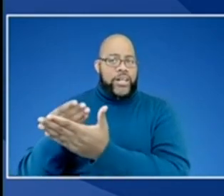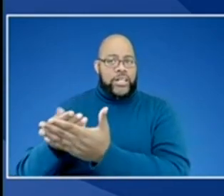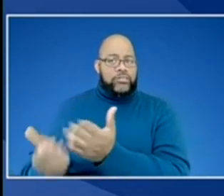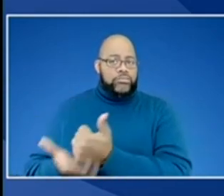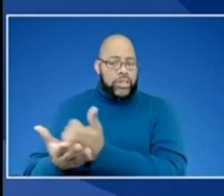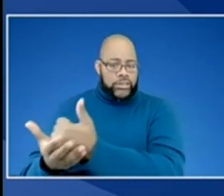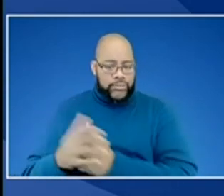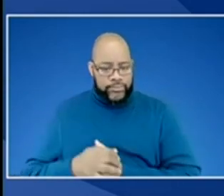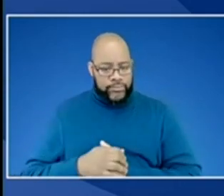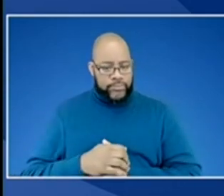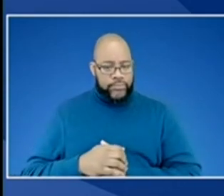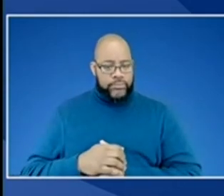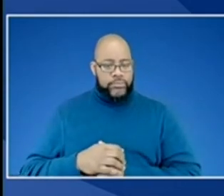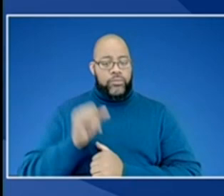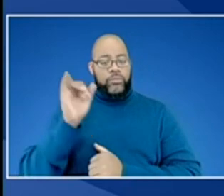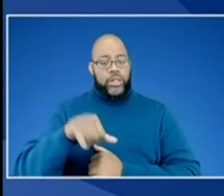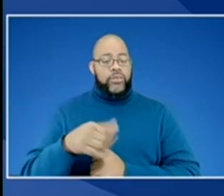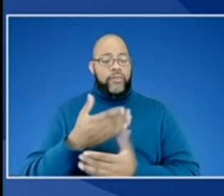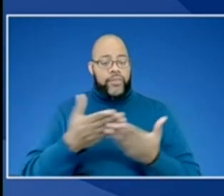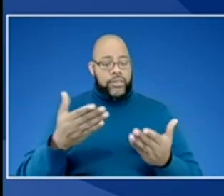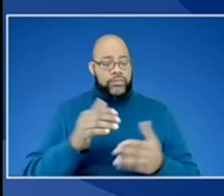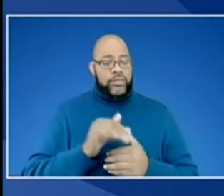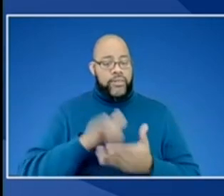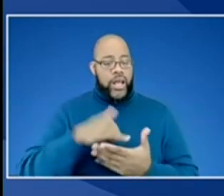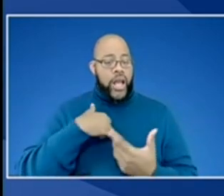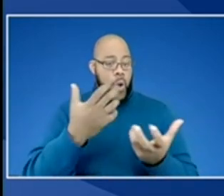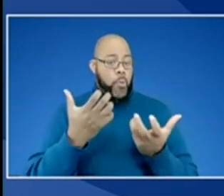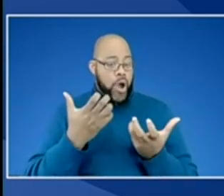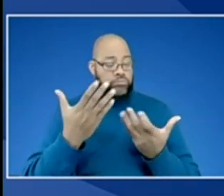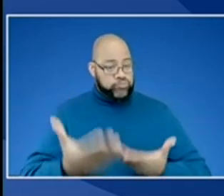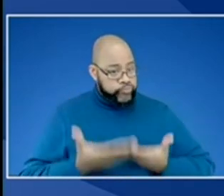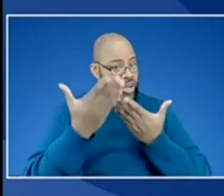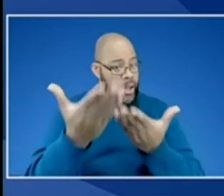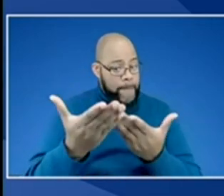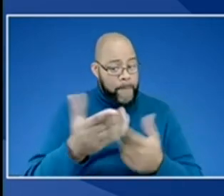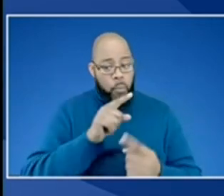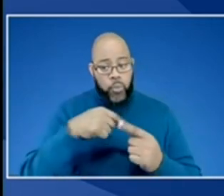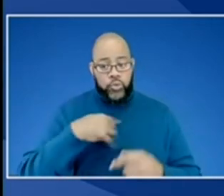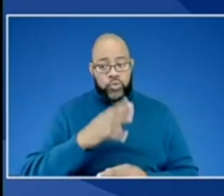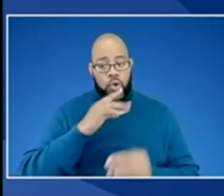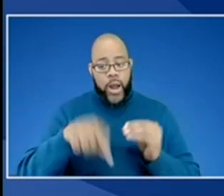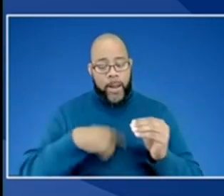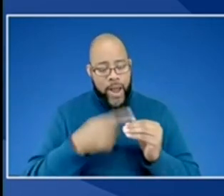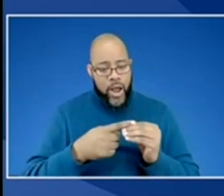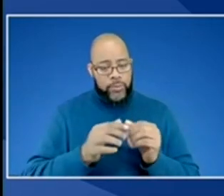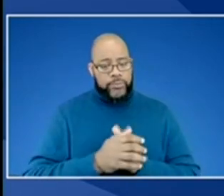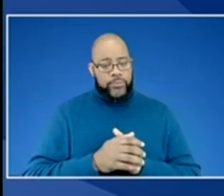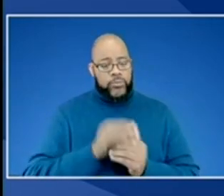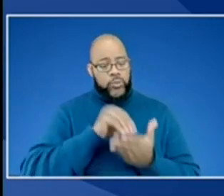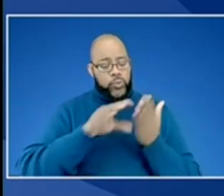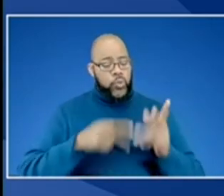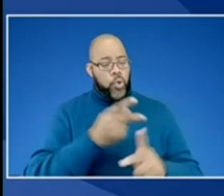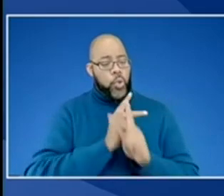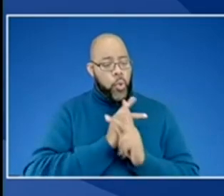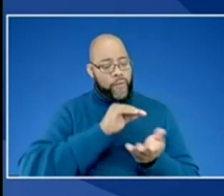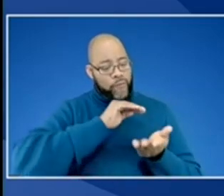So those are the things that I wanted to bring forth when we're talking about, you know, student loan forgiveness, is that